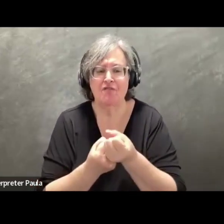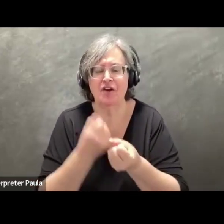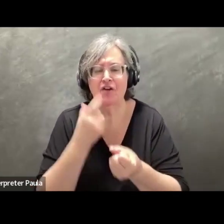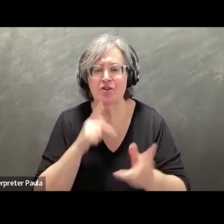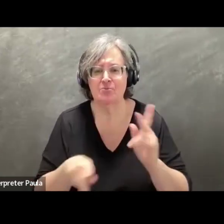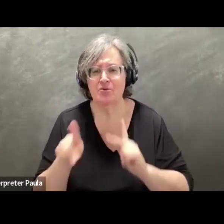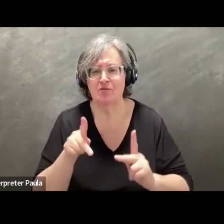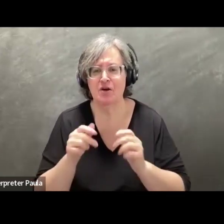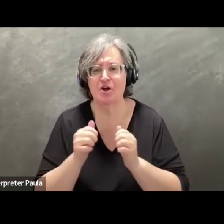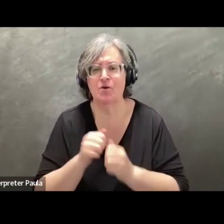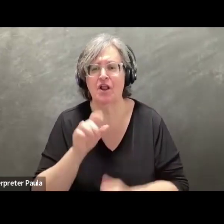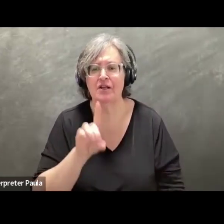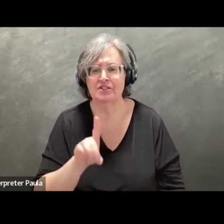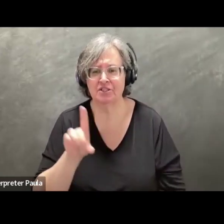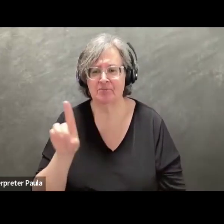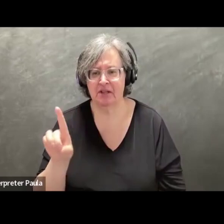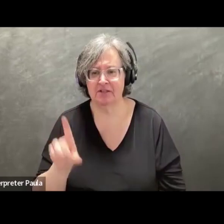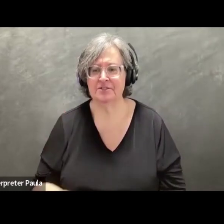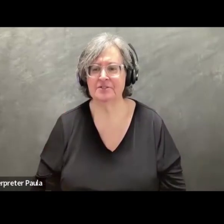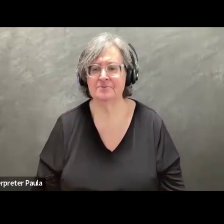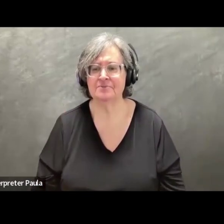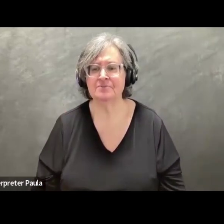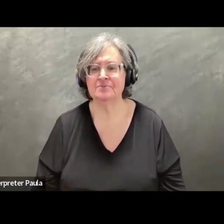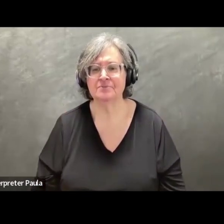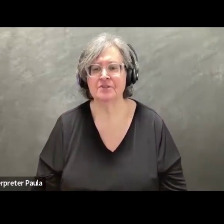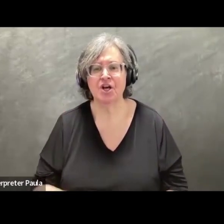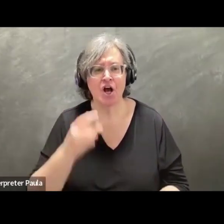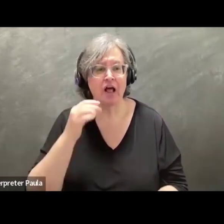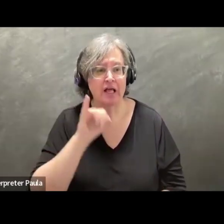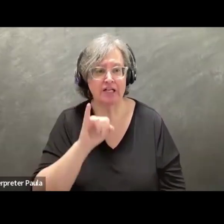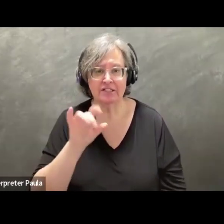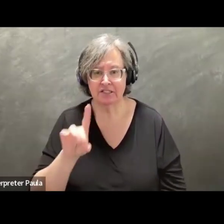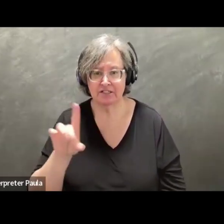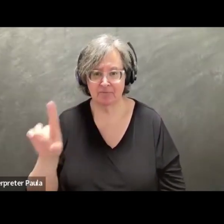with developmental disabilities and intellectual disabilities,